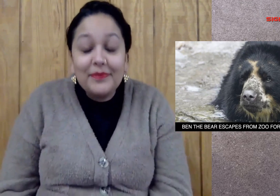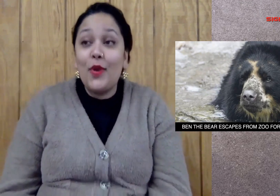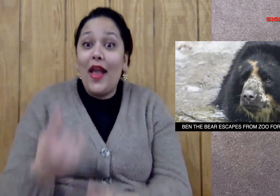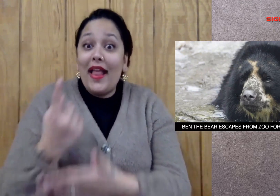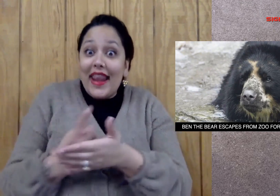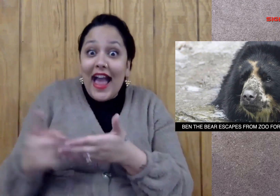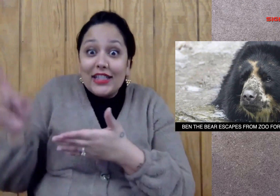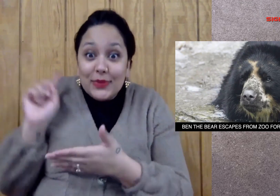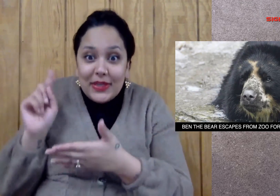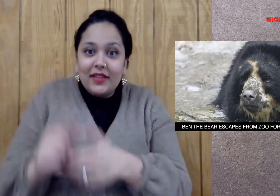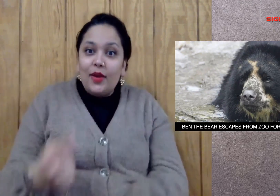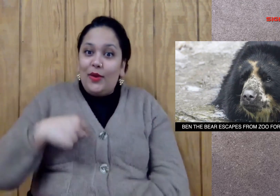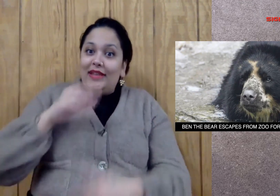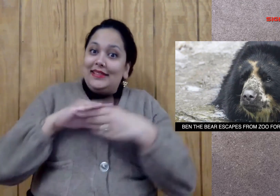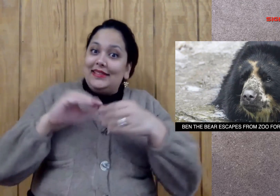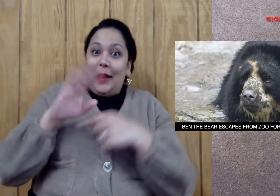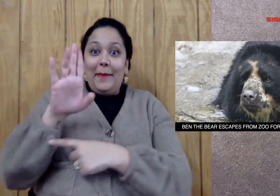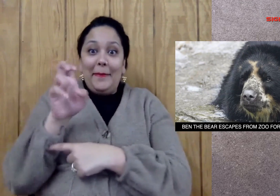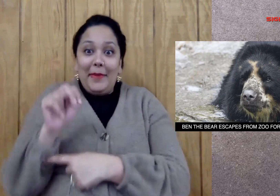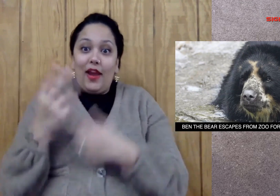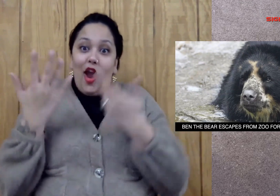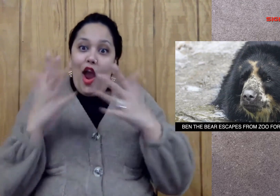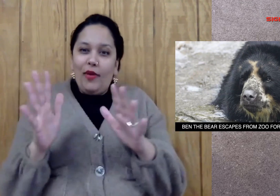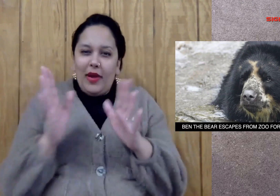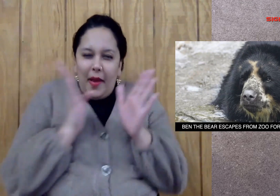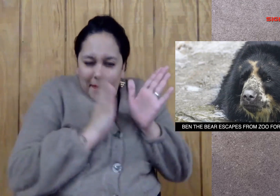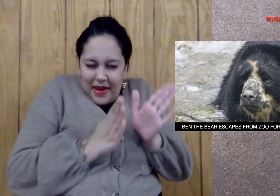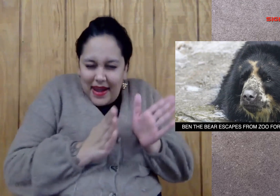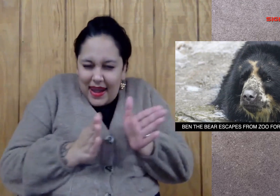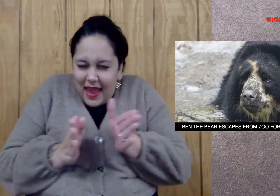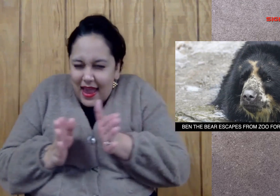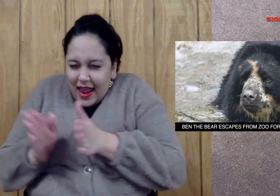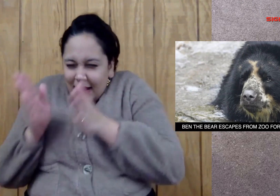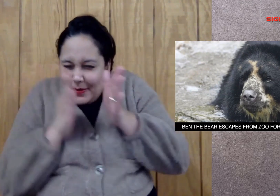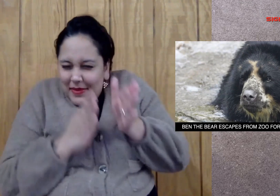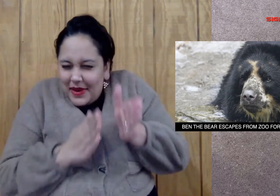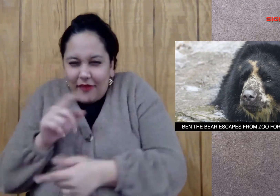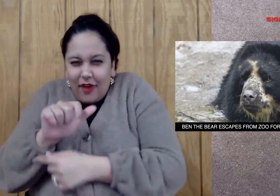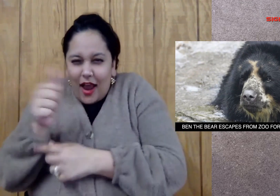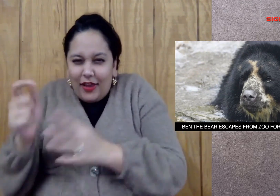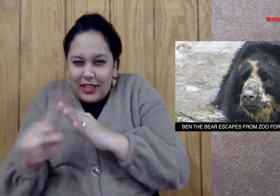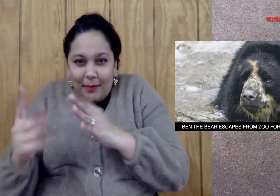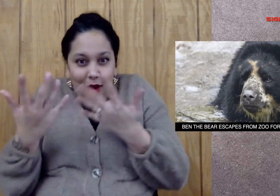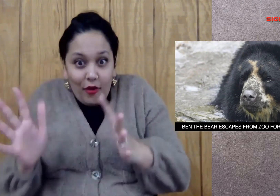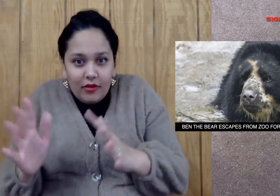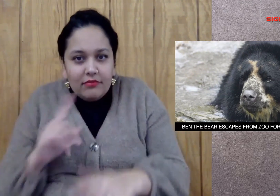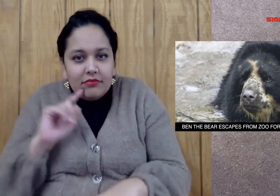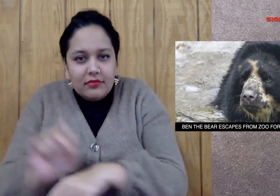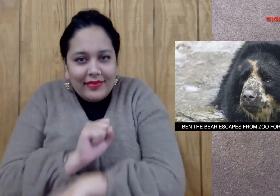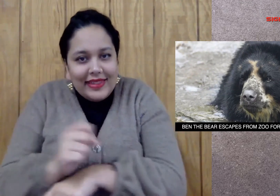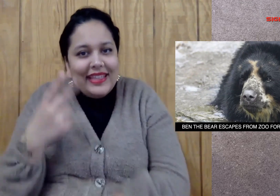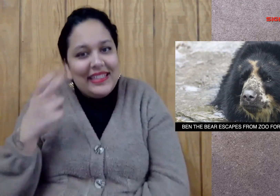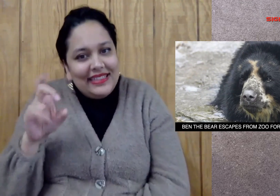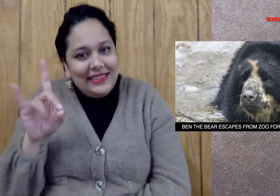It didn't work last week. We said Ben was probably already plotting another escape and he was